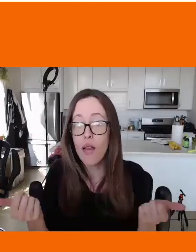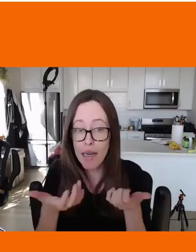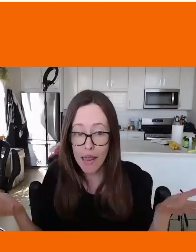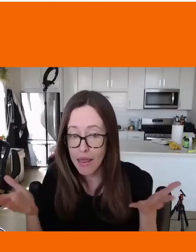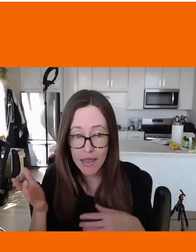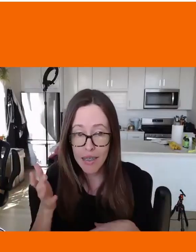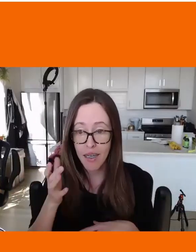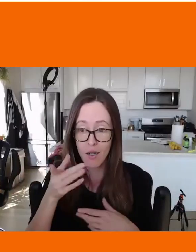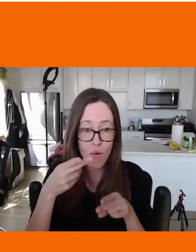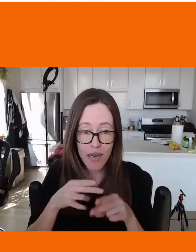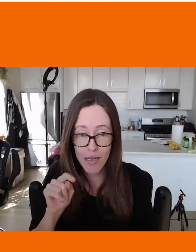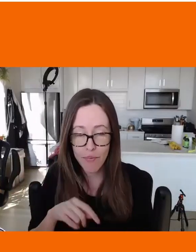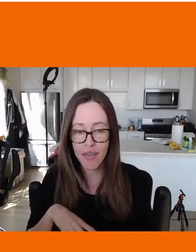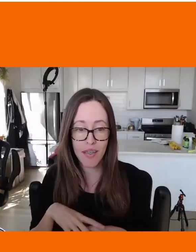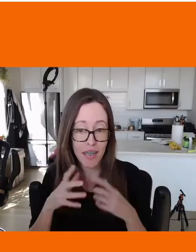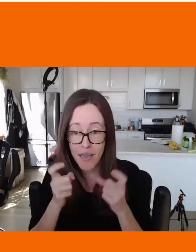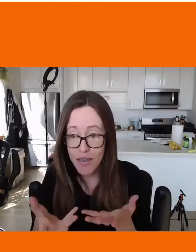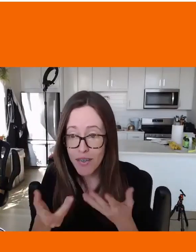And she offered to get me anything I wanted. Just name it.